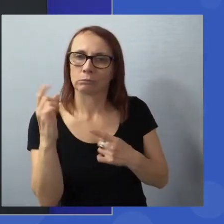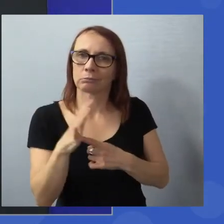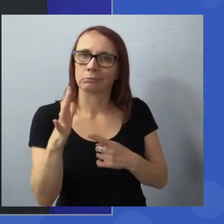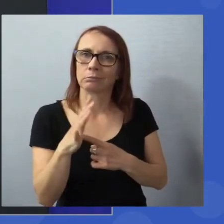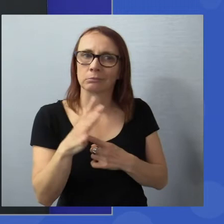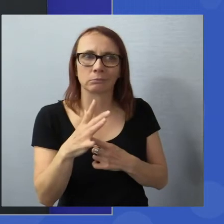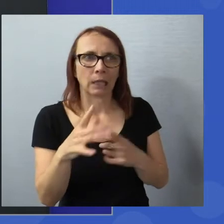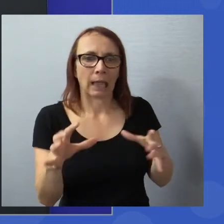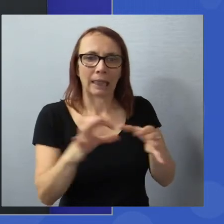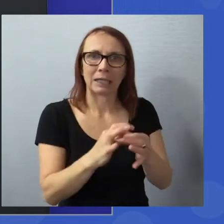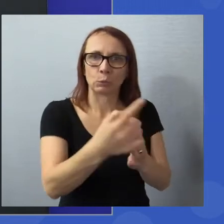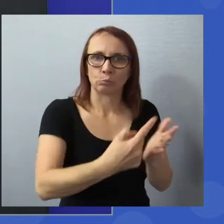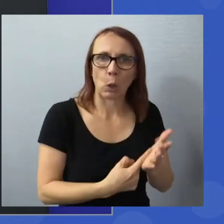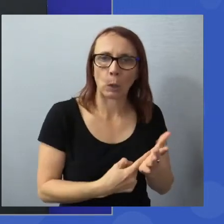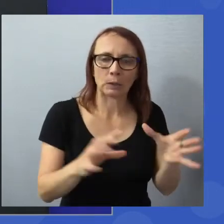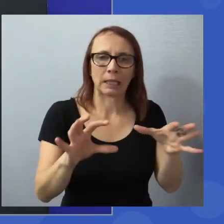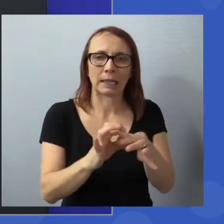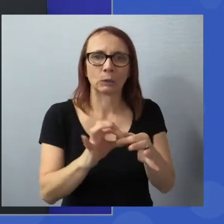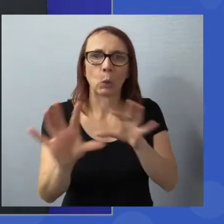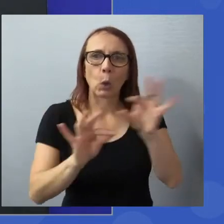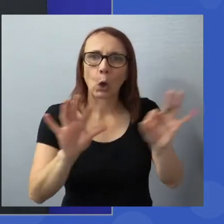decisions about the options that are available about the strengths and